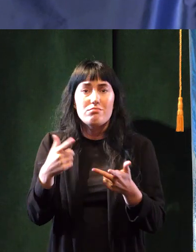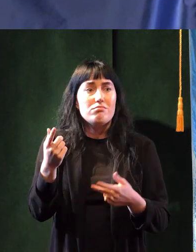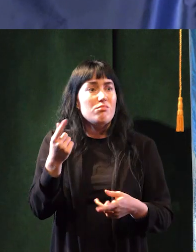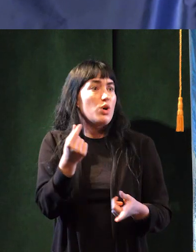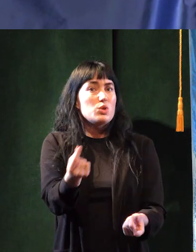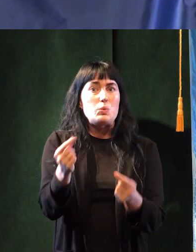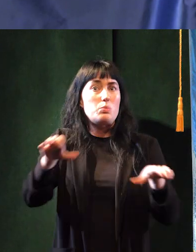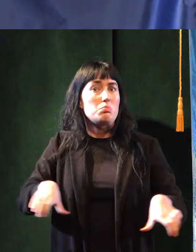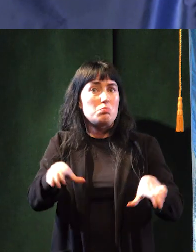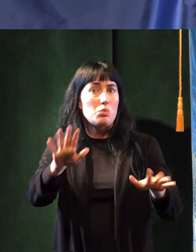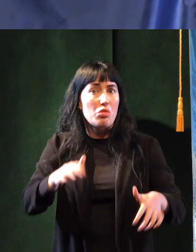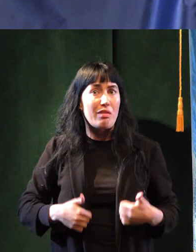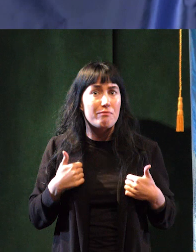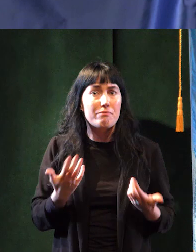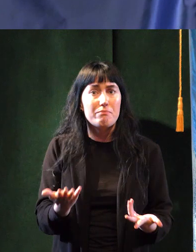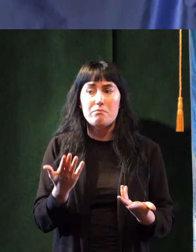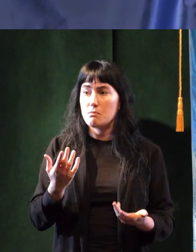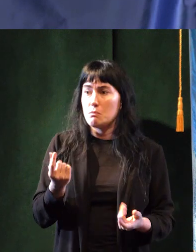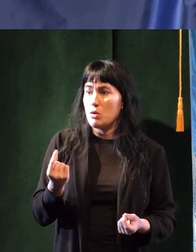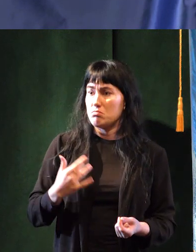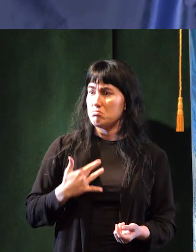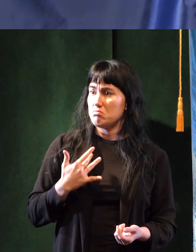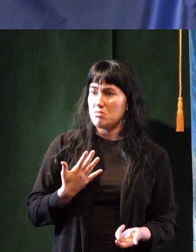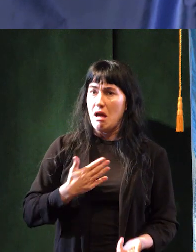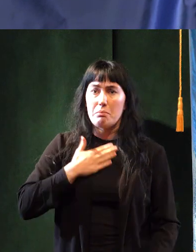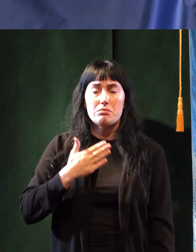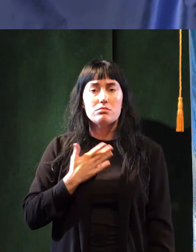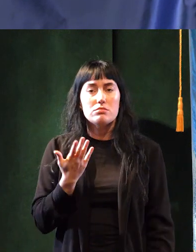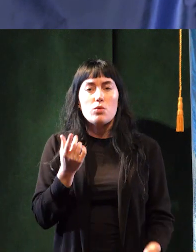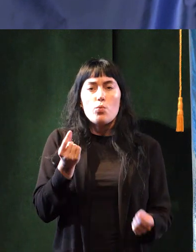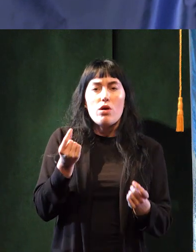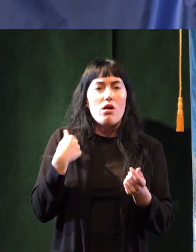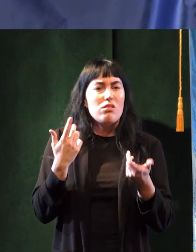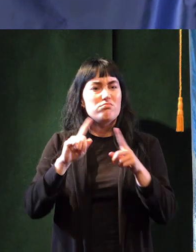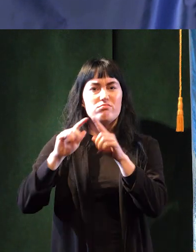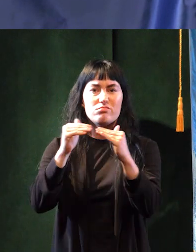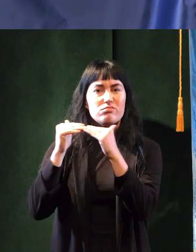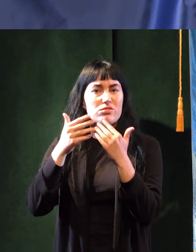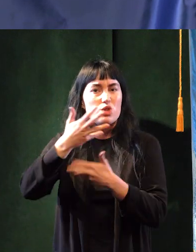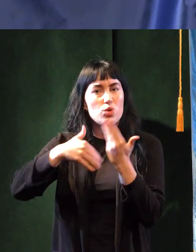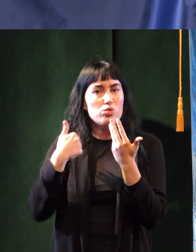what to spend our time doing what makes us happy what social justice areas will